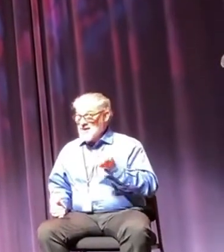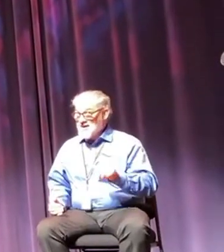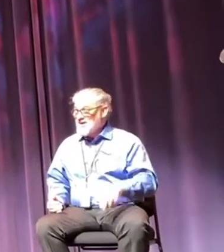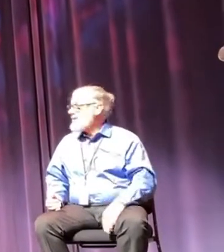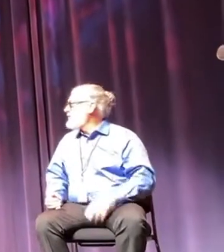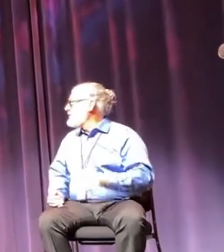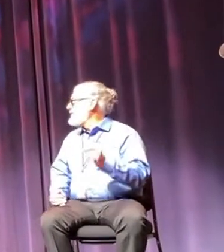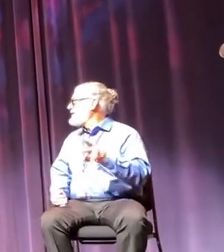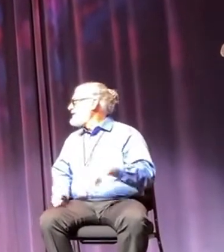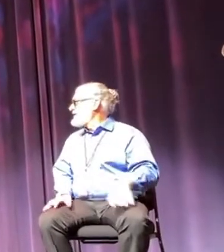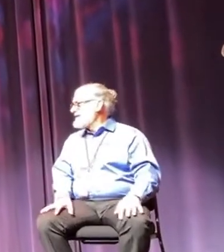Okay.